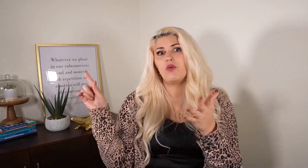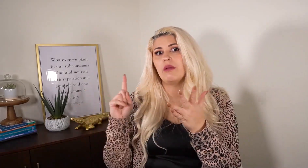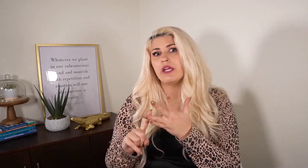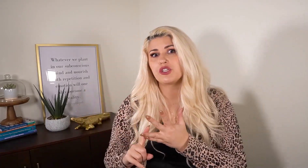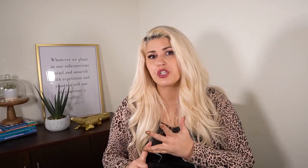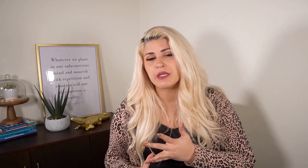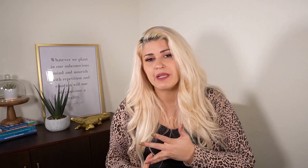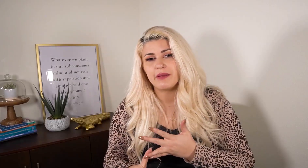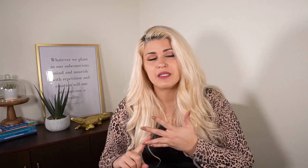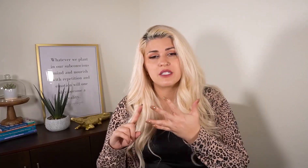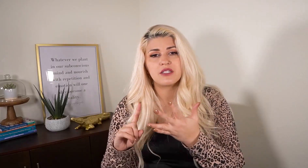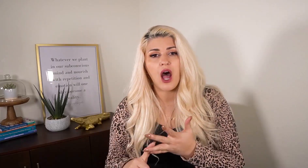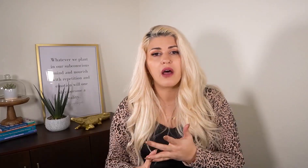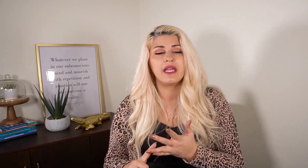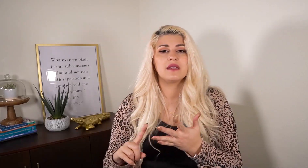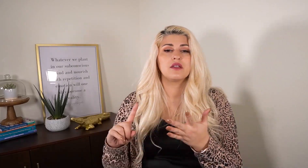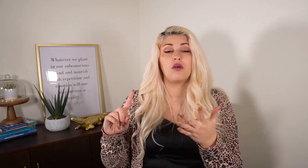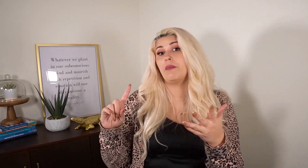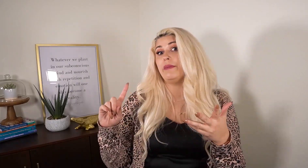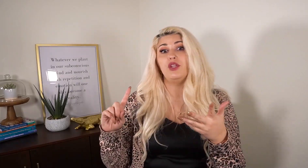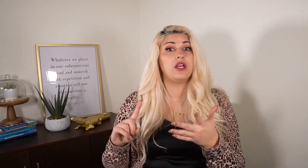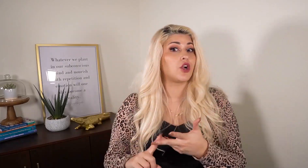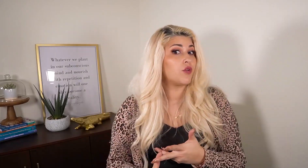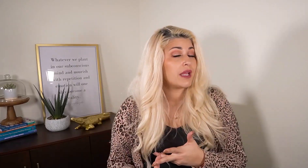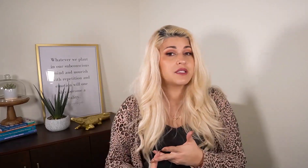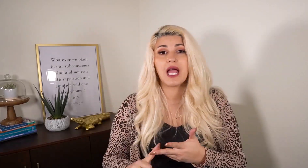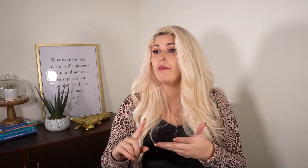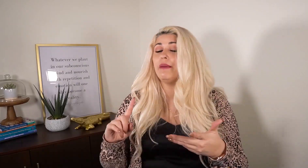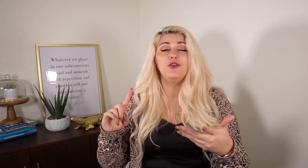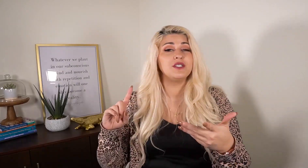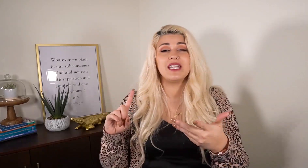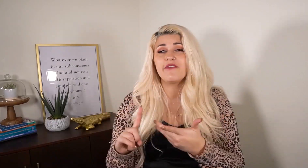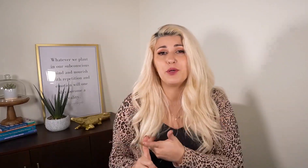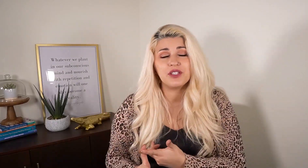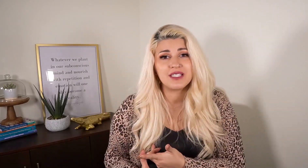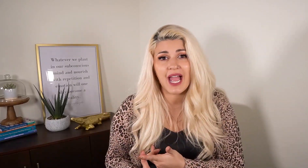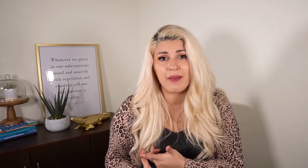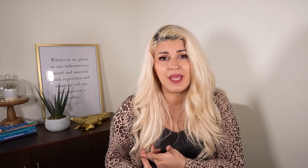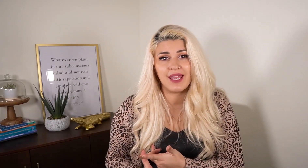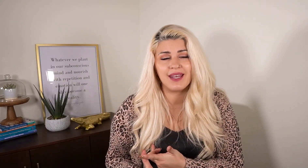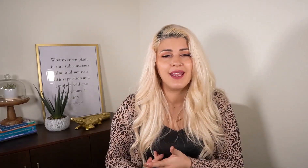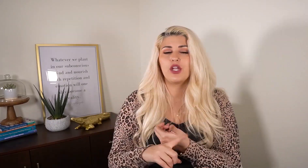if you wanna make sure somebody saw it, maybe you need to correct the time, maybe you didn't even put the time in,